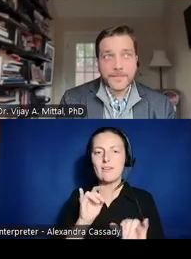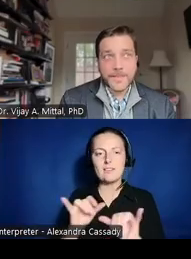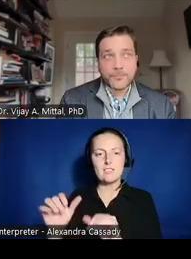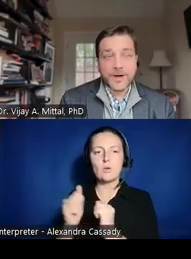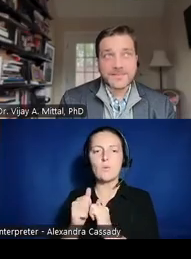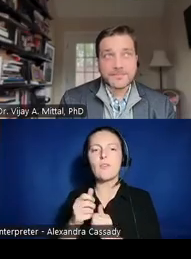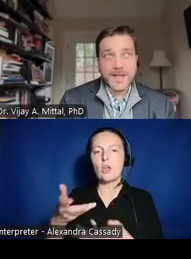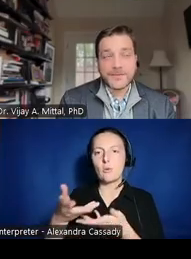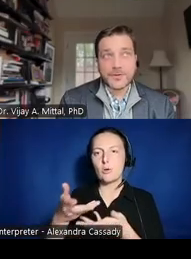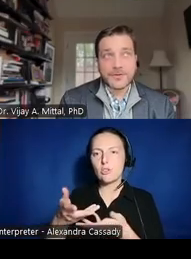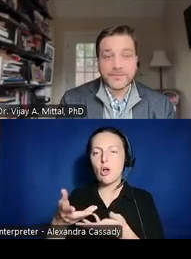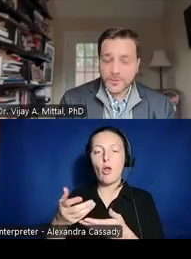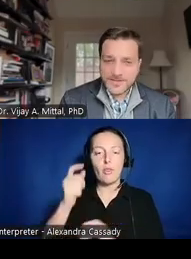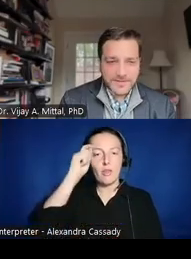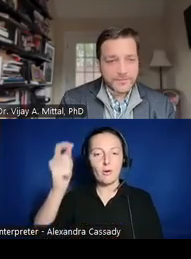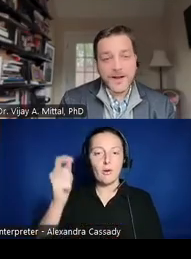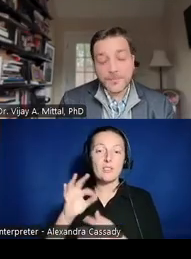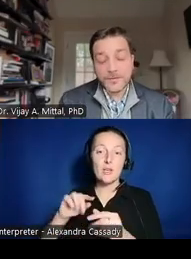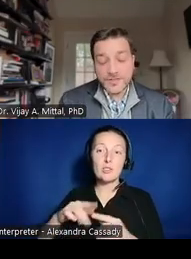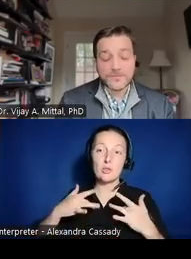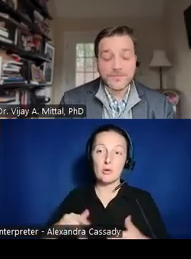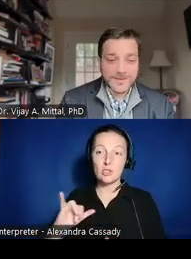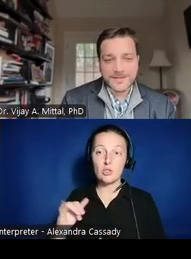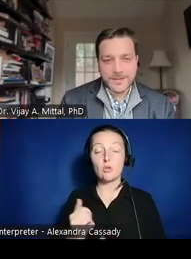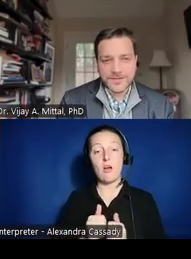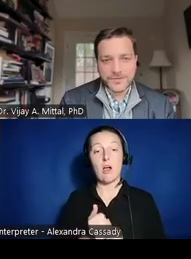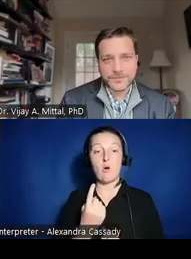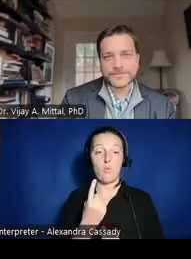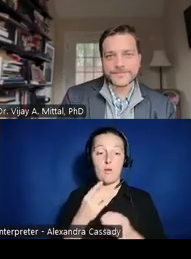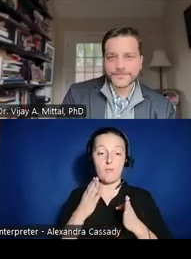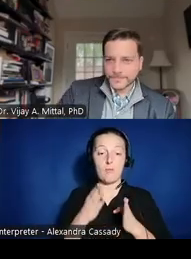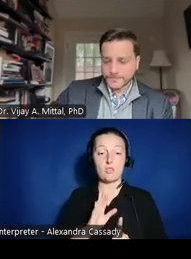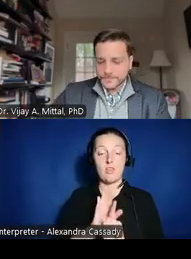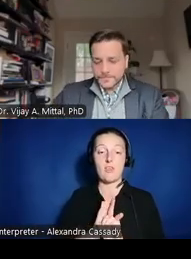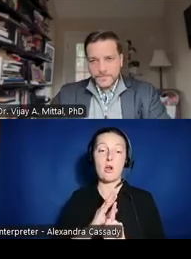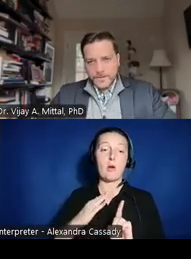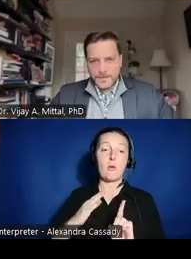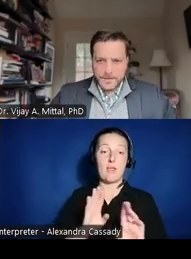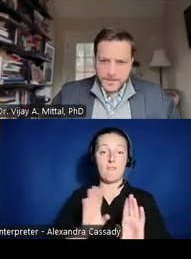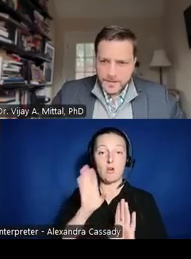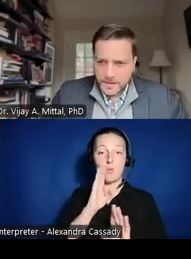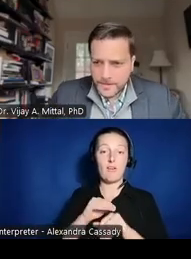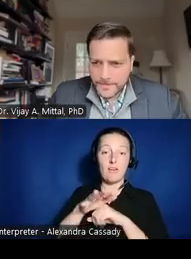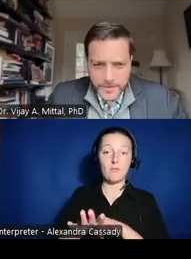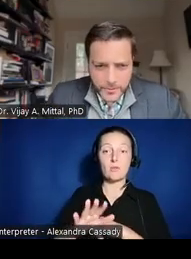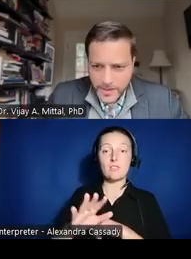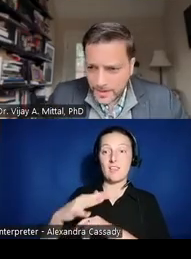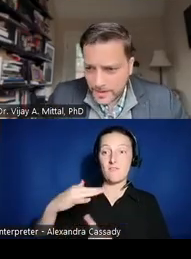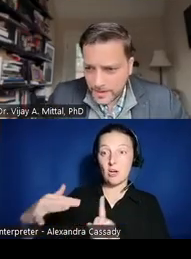um one's behavior influences their environment which influences them in turn. Um okay,